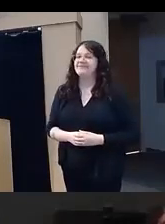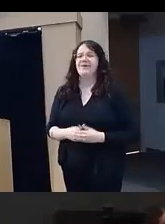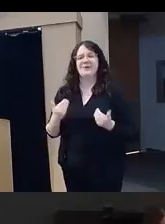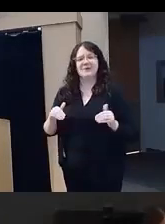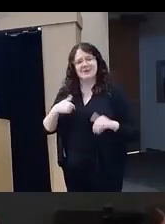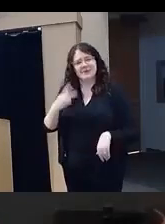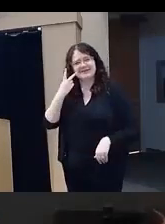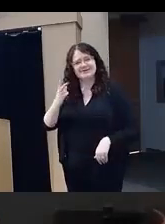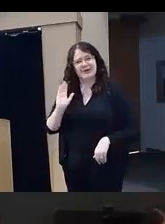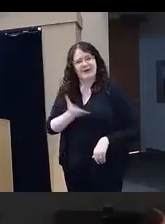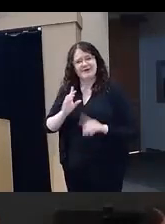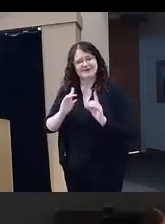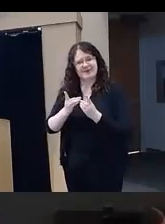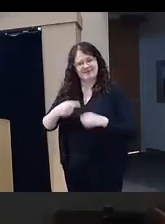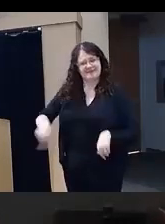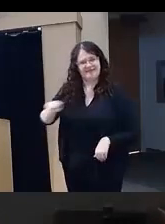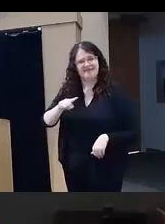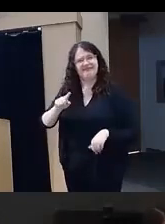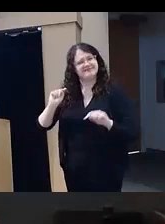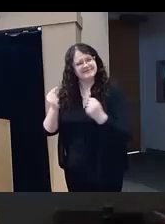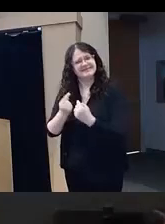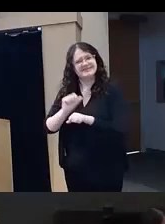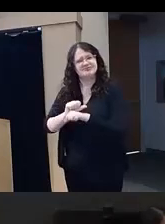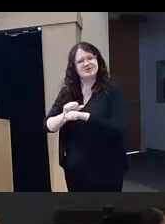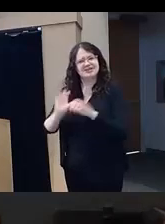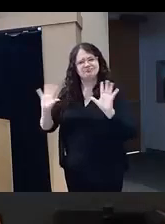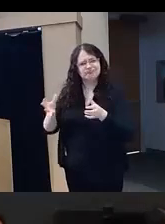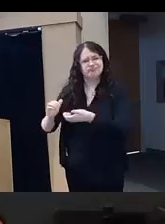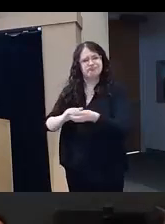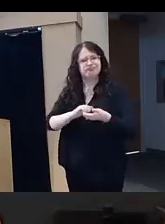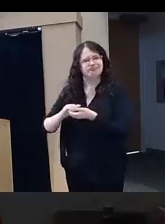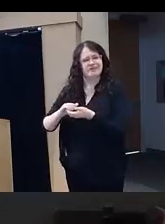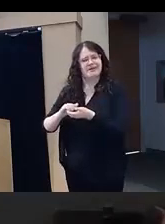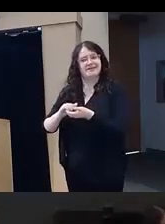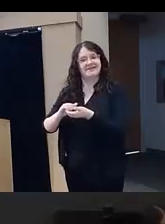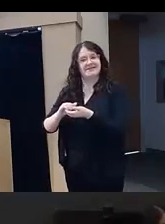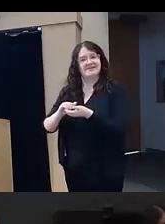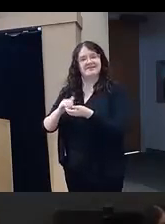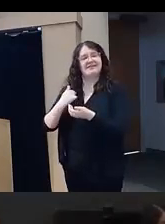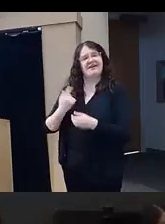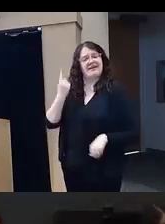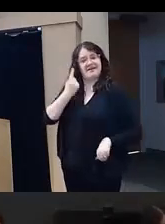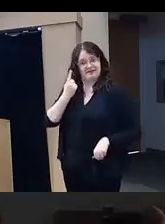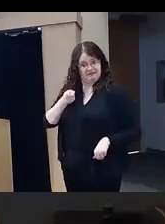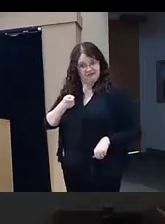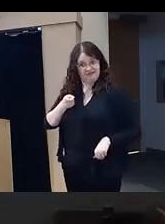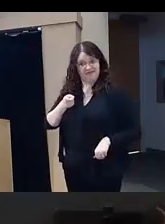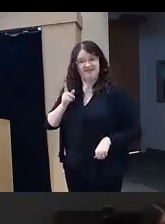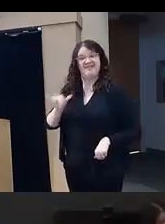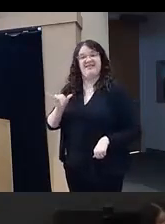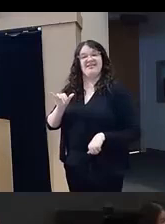departments demonstrated during this weekend does it have to happen only during the time of crisis